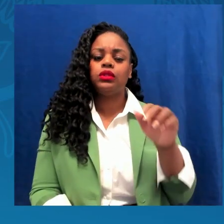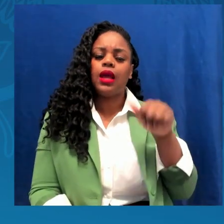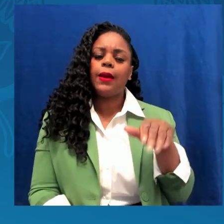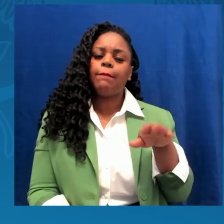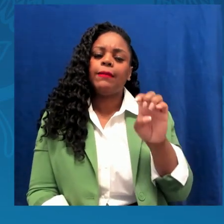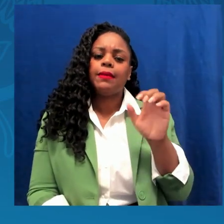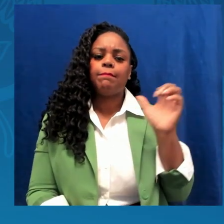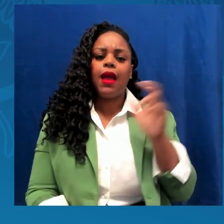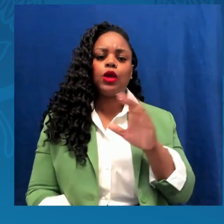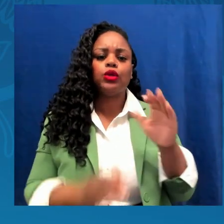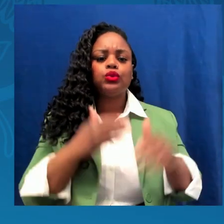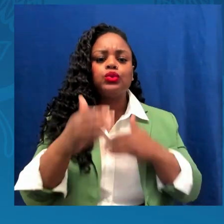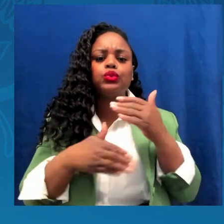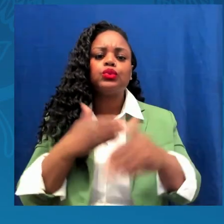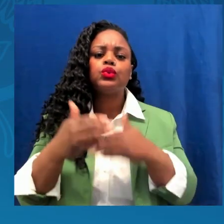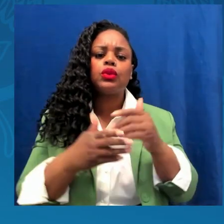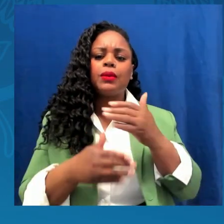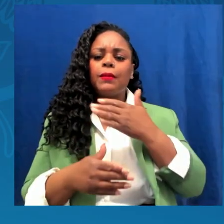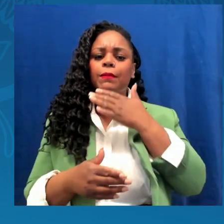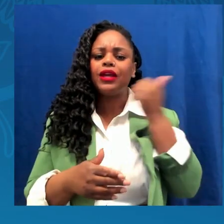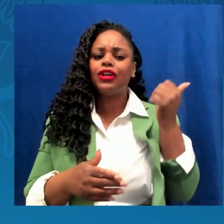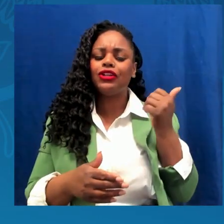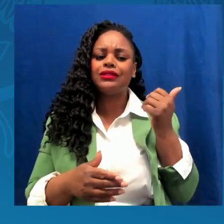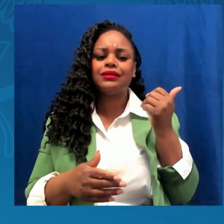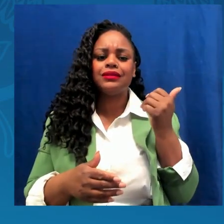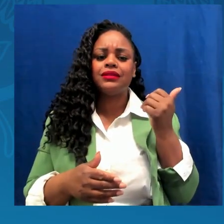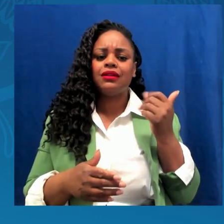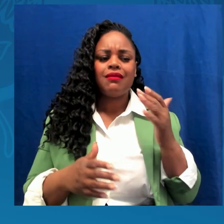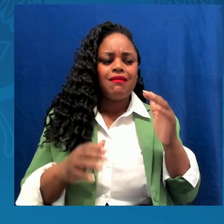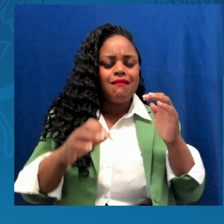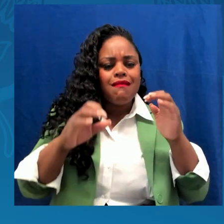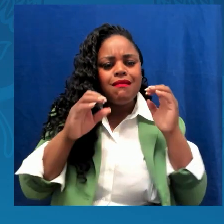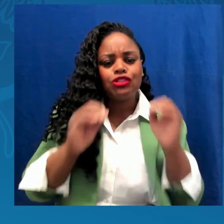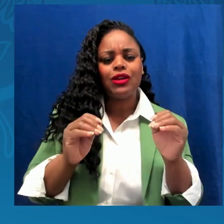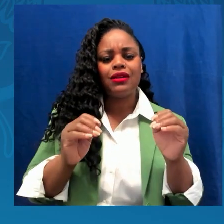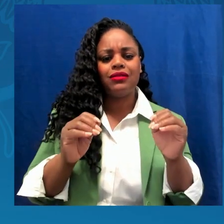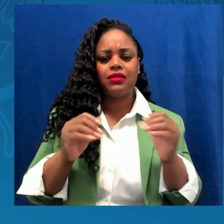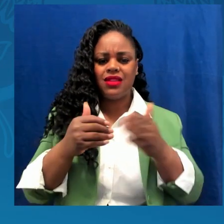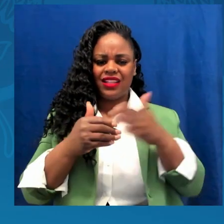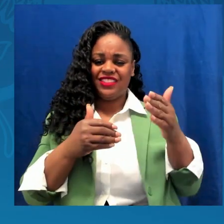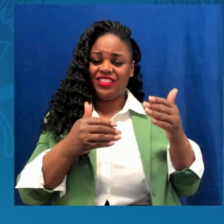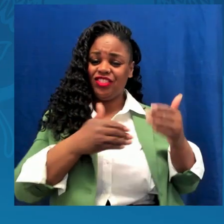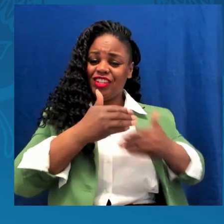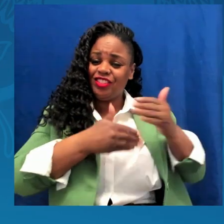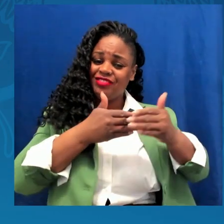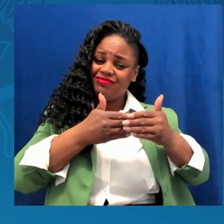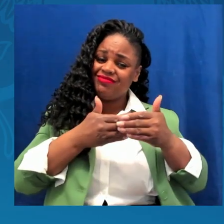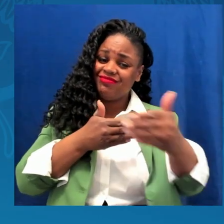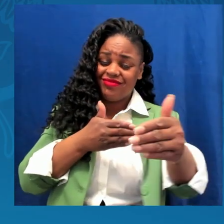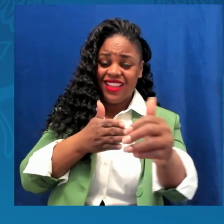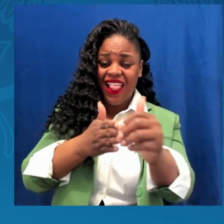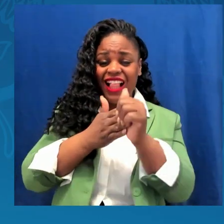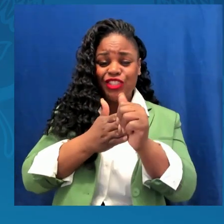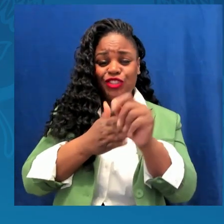punching above their weight, educating the next generation of great leaders, and we will passionately continue